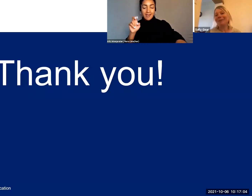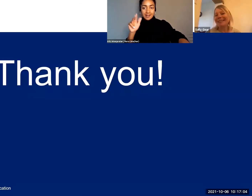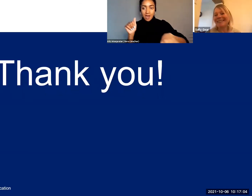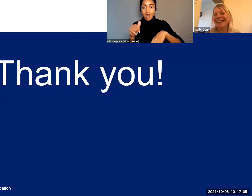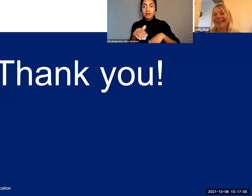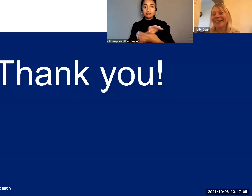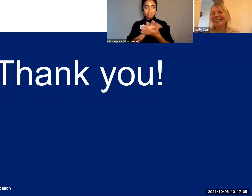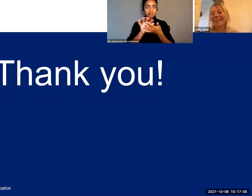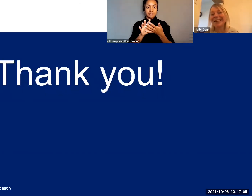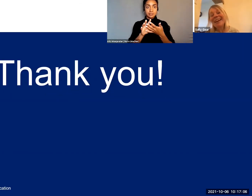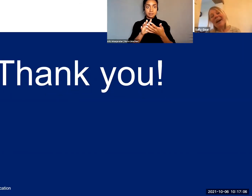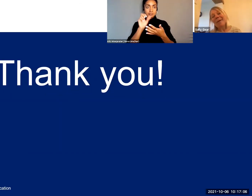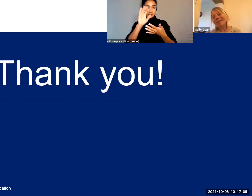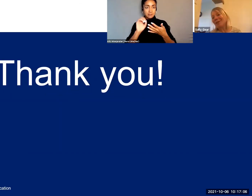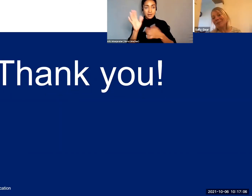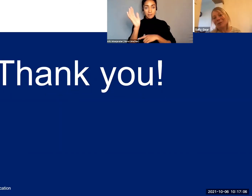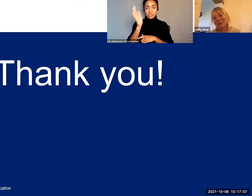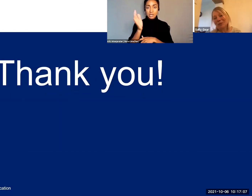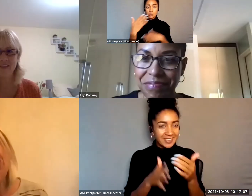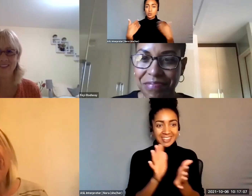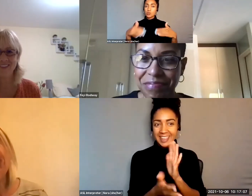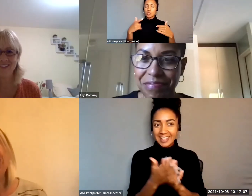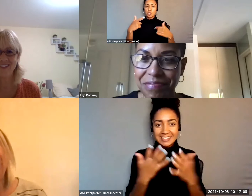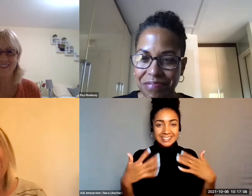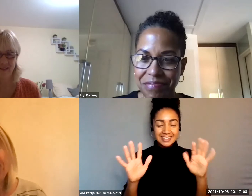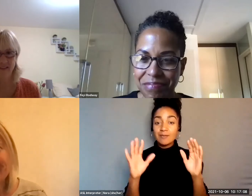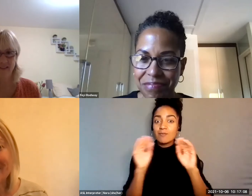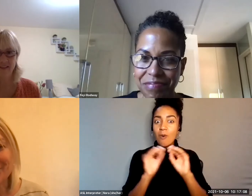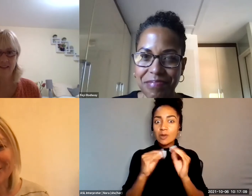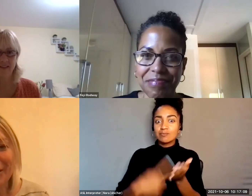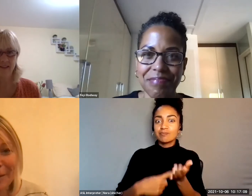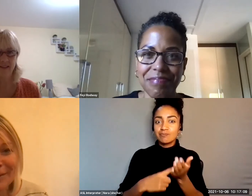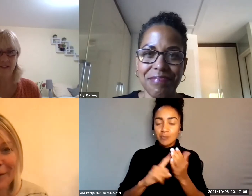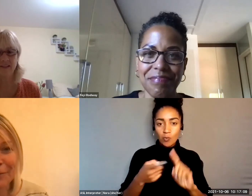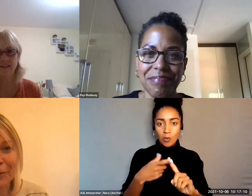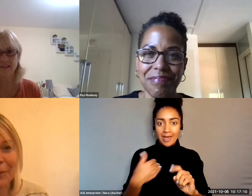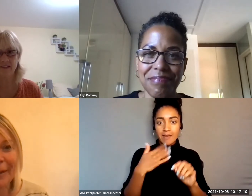That's it. There's lots more to talk about when we have our panel discussion. I hope that was helpful